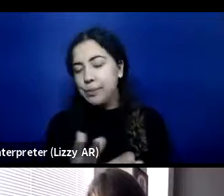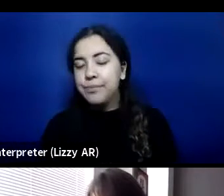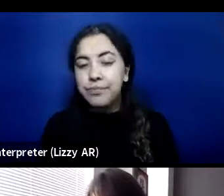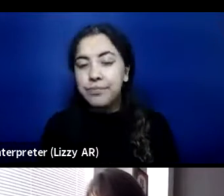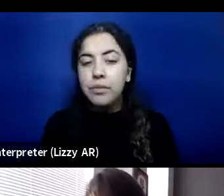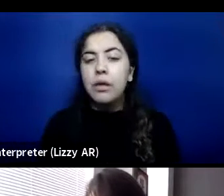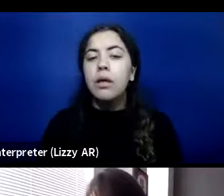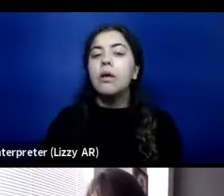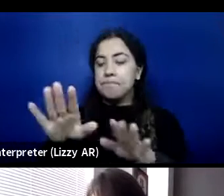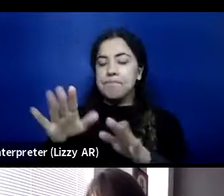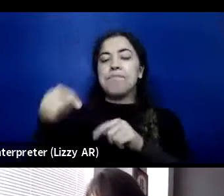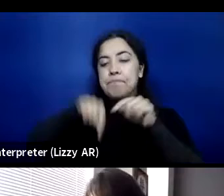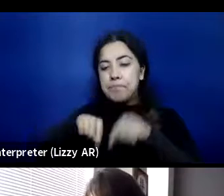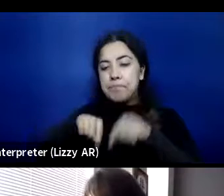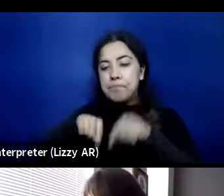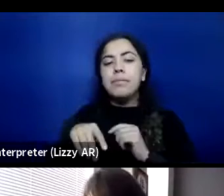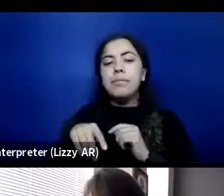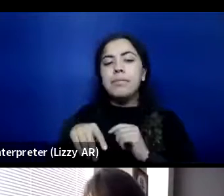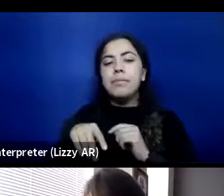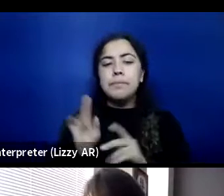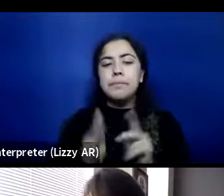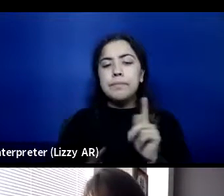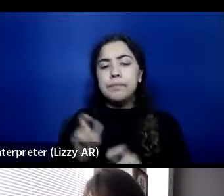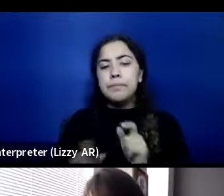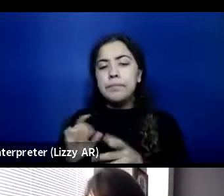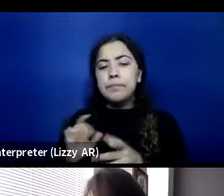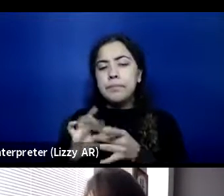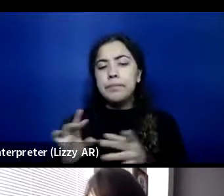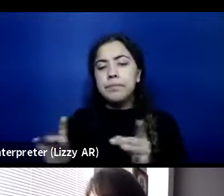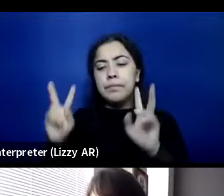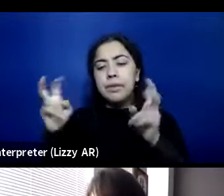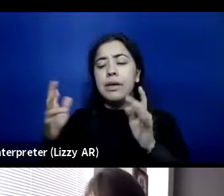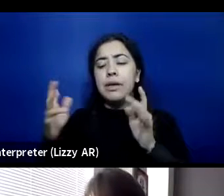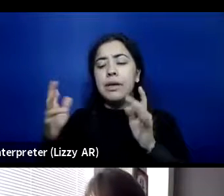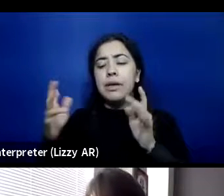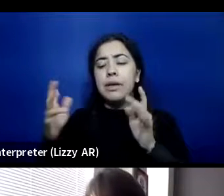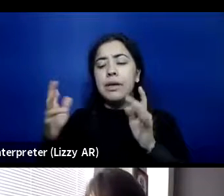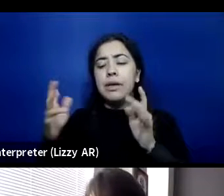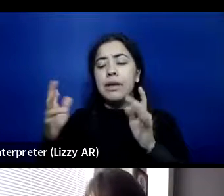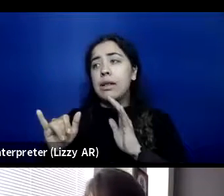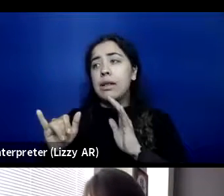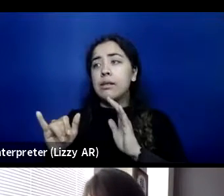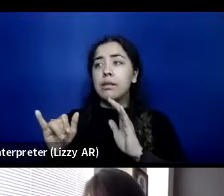How do you think about this when it relates to people with disabilities and has COVID-19 forced you to rethink